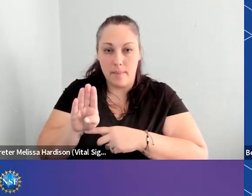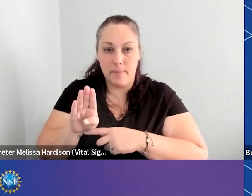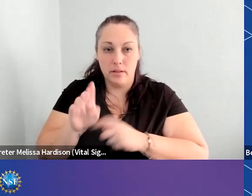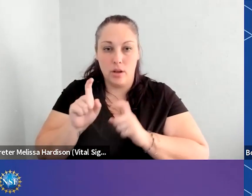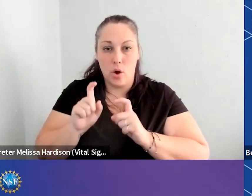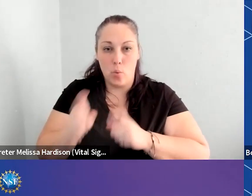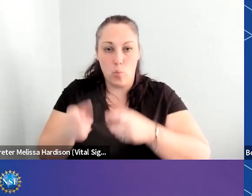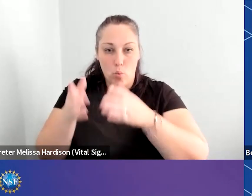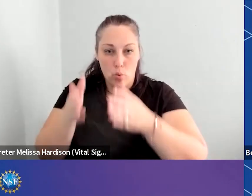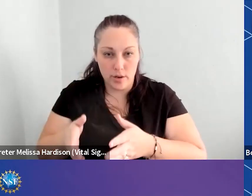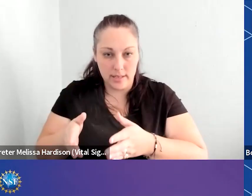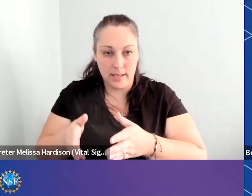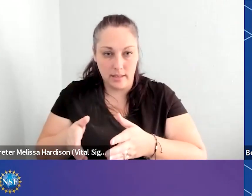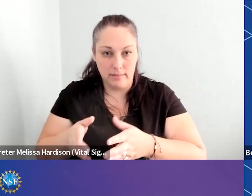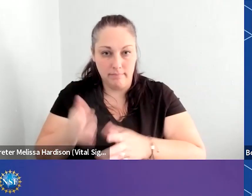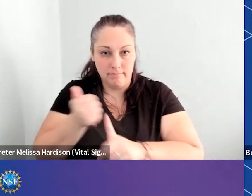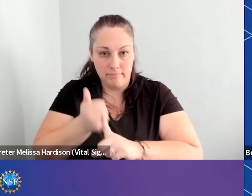Luis Cubano: Yes, if they're both HSIs, they can apply.